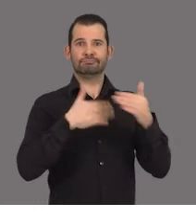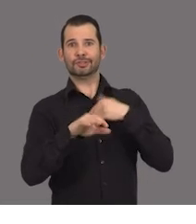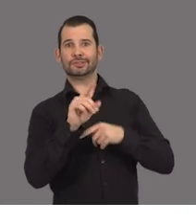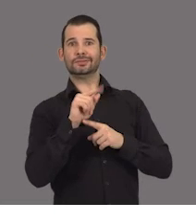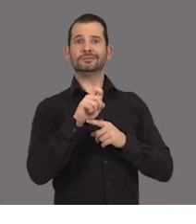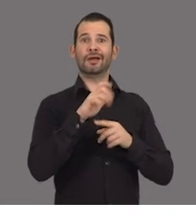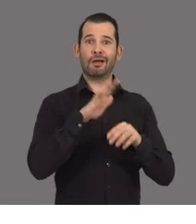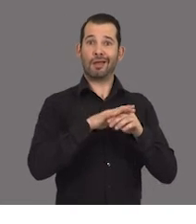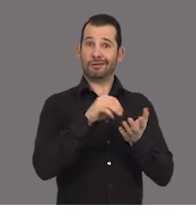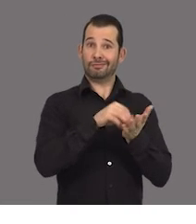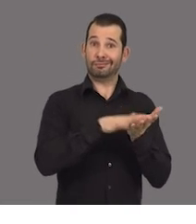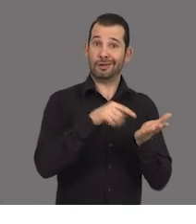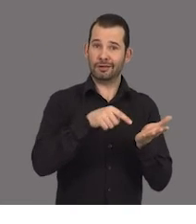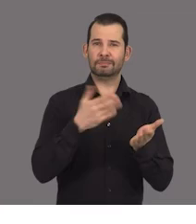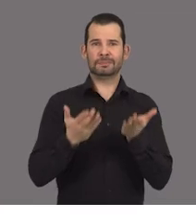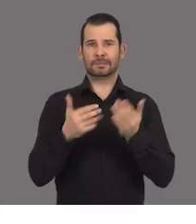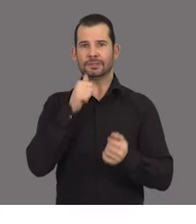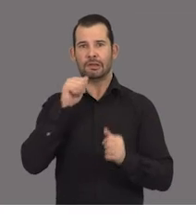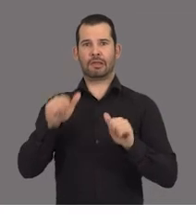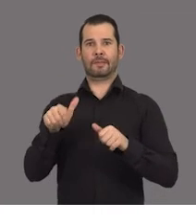may not be able to do your taxes online.